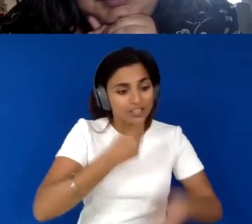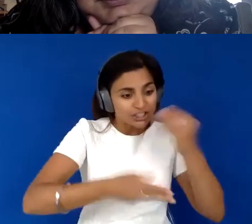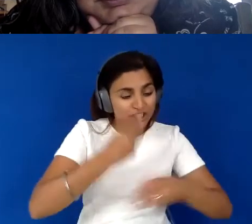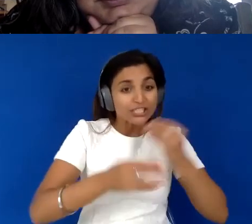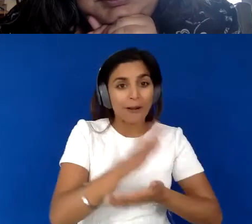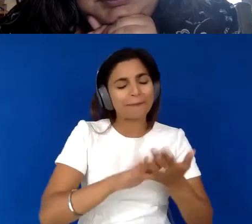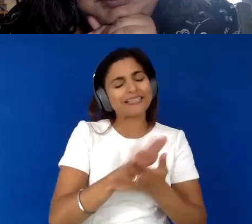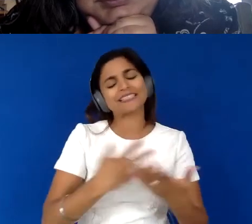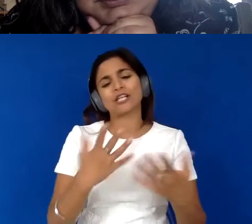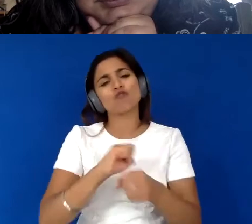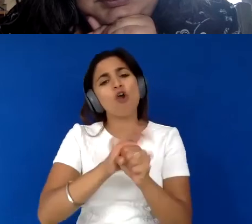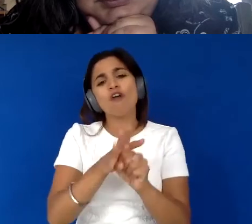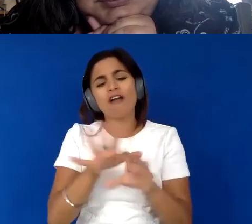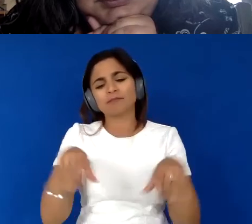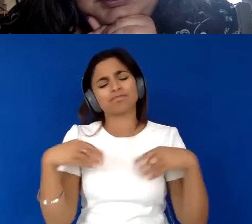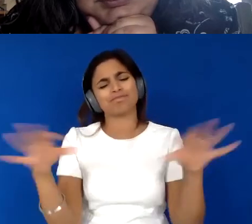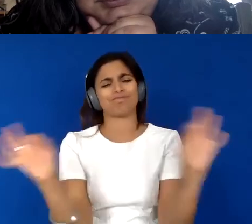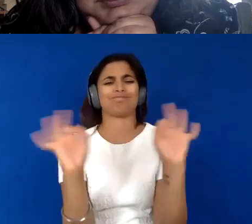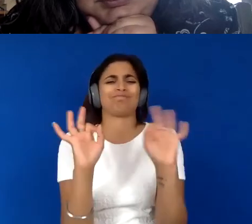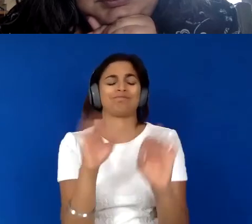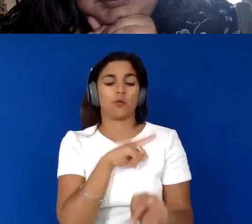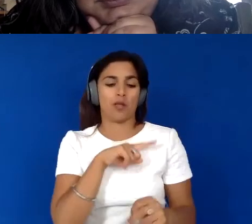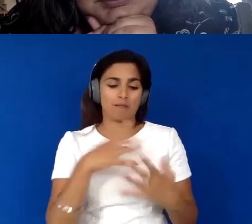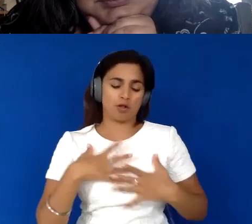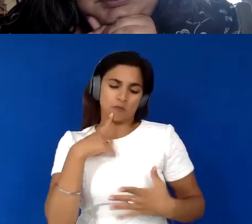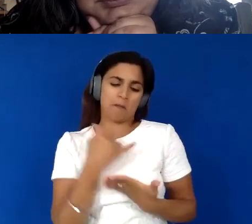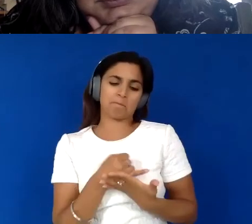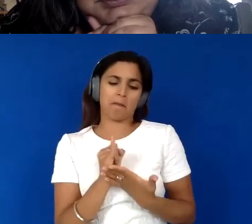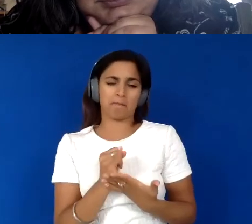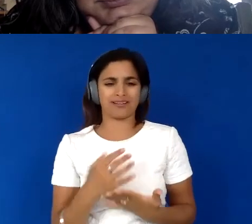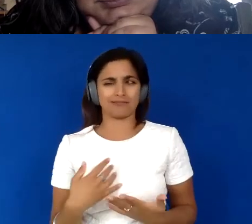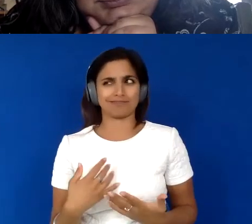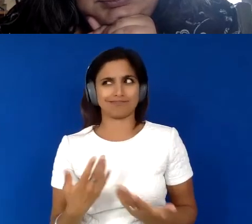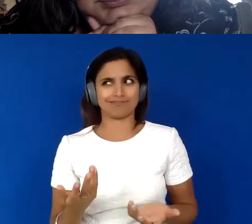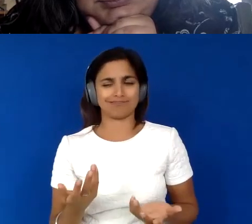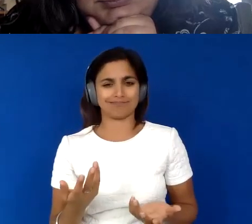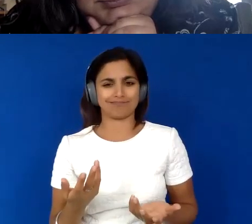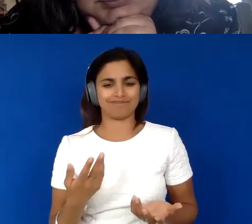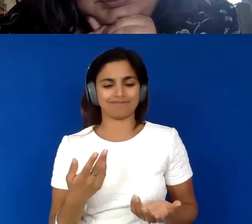in your body because the environment was too alkaline for it to exist so like